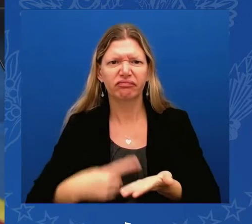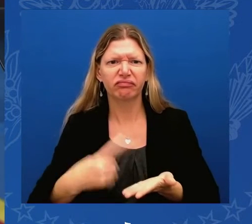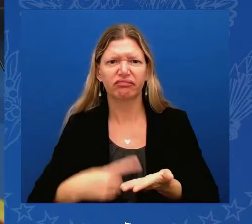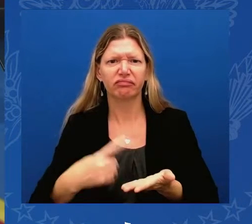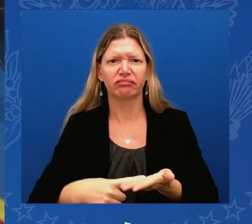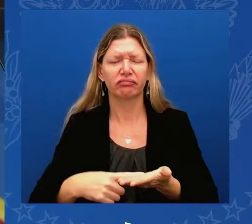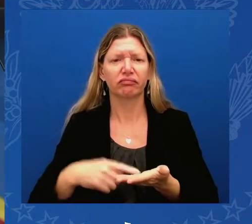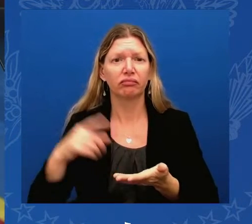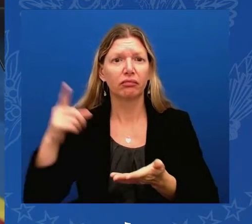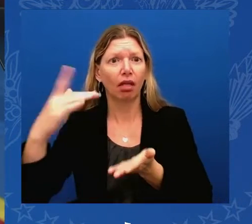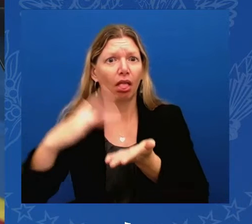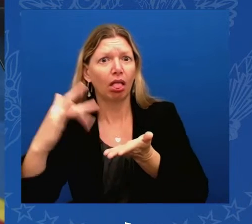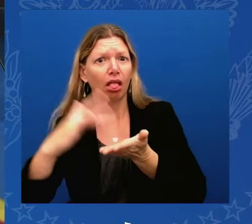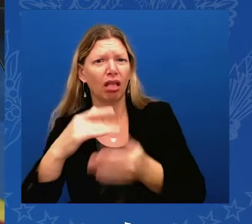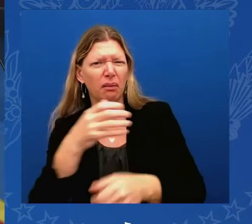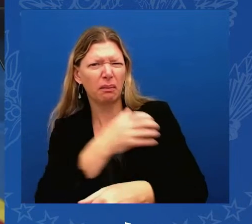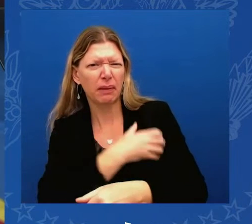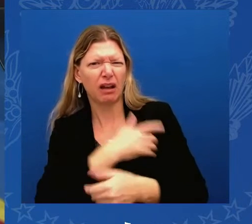They got -- all right, I don't want to get started.